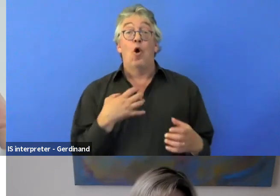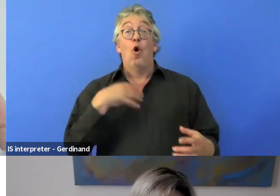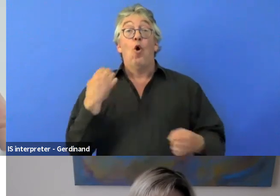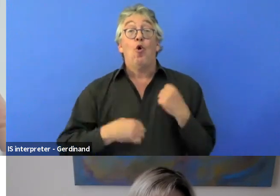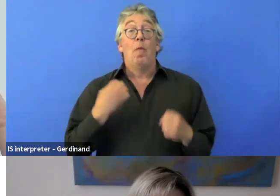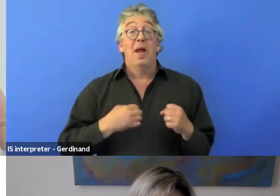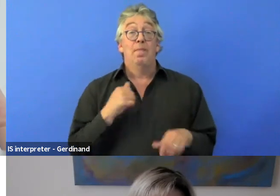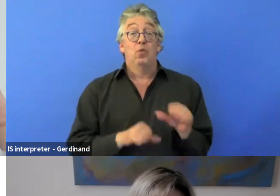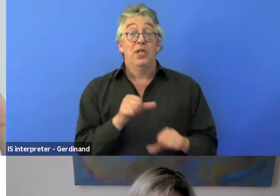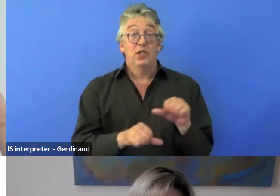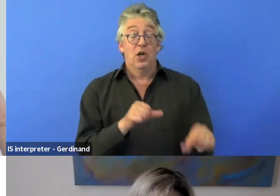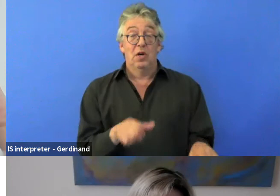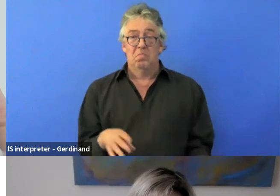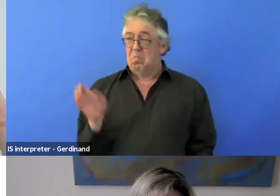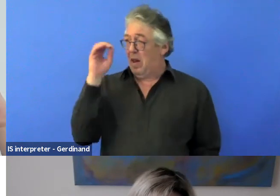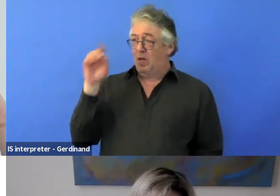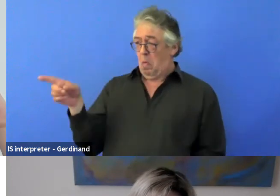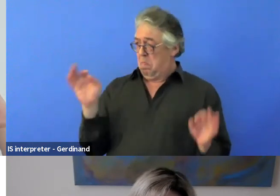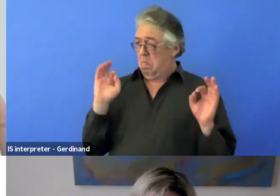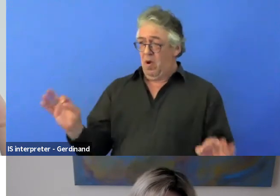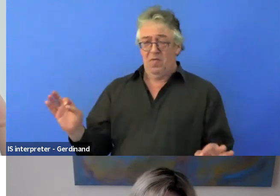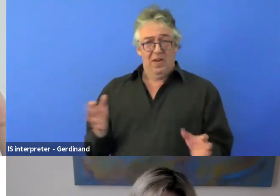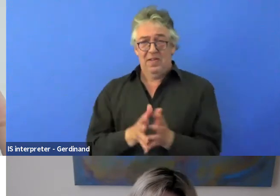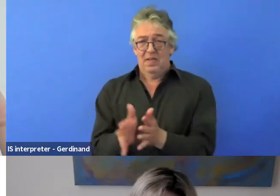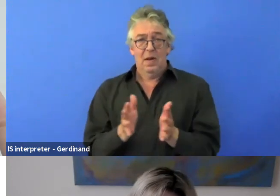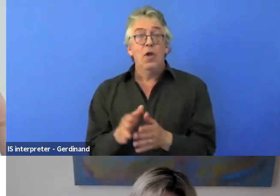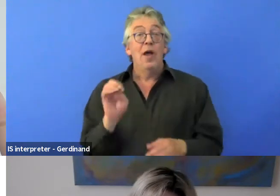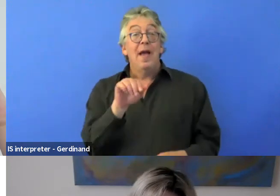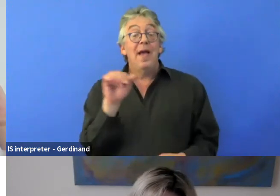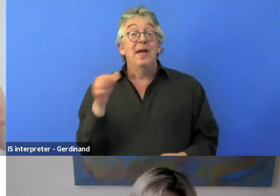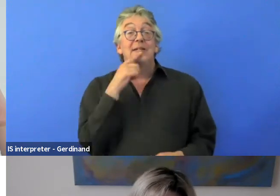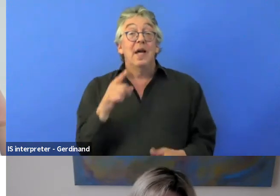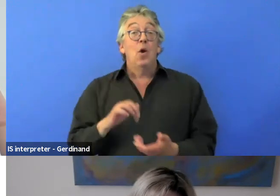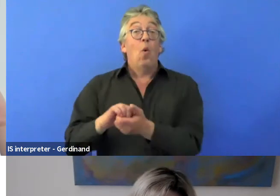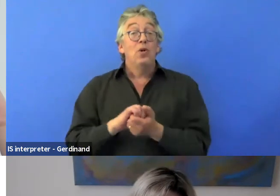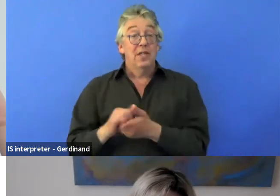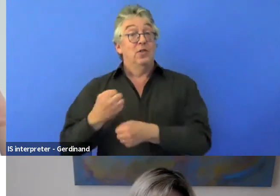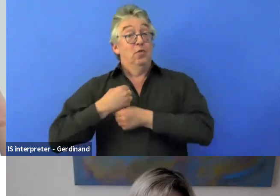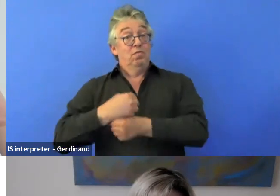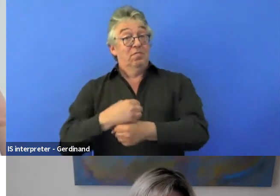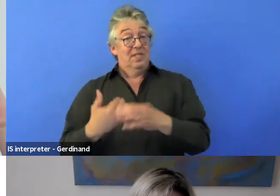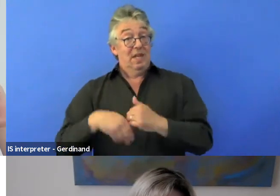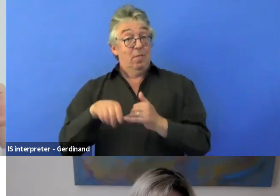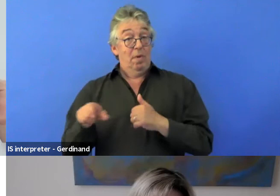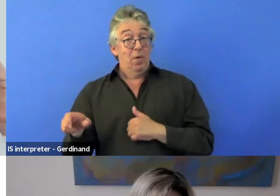In the Accessibility Act there is the possibility for organisations representing persons with disabilities,